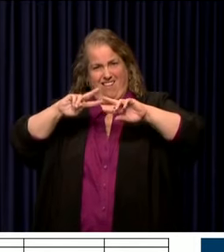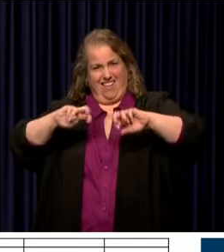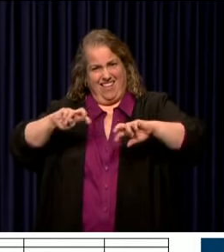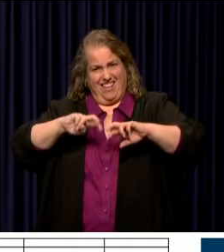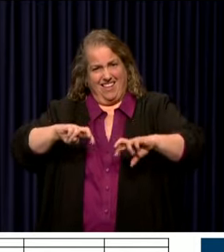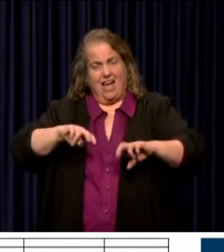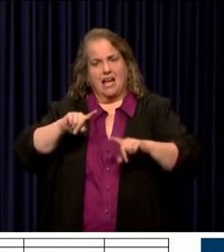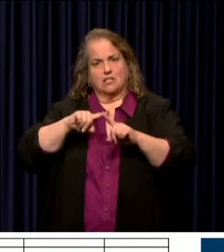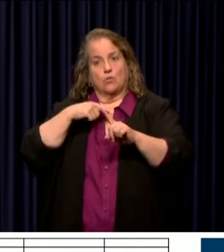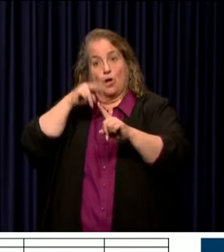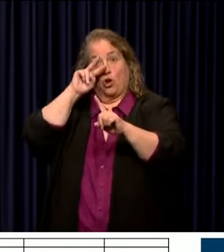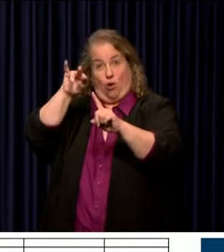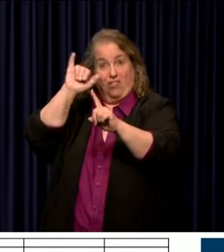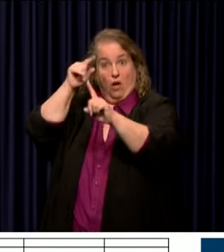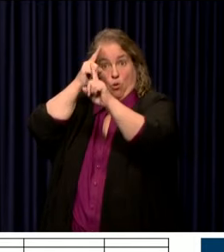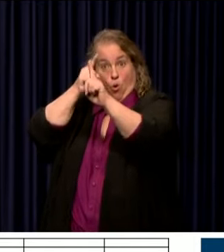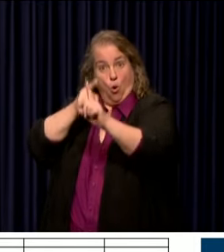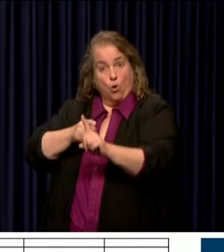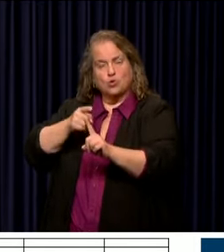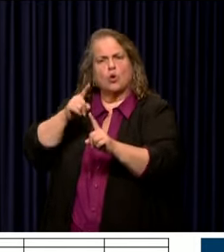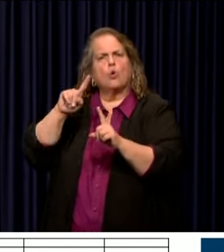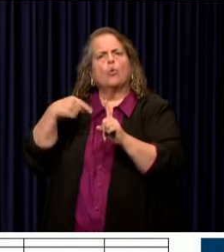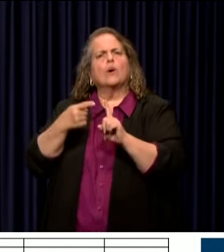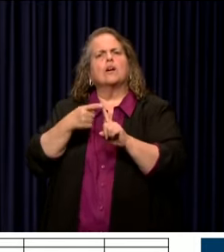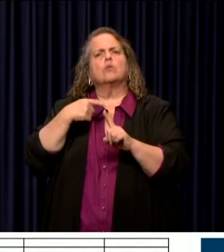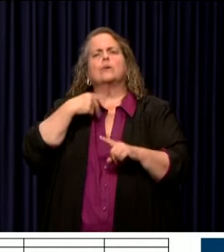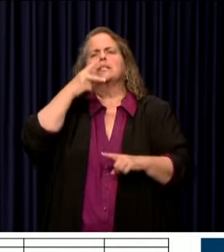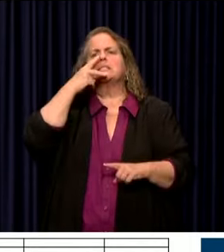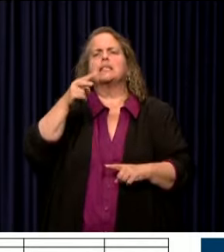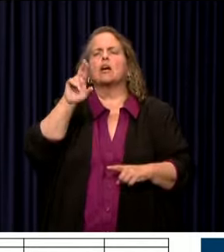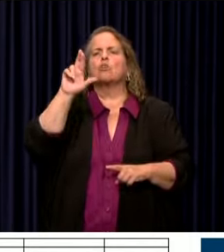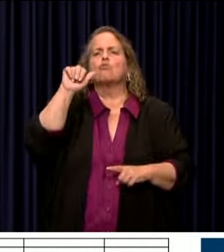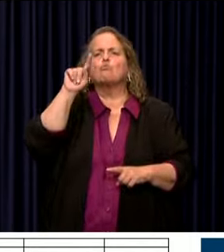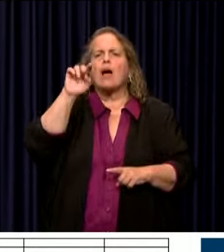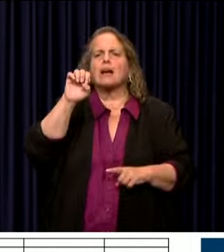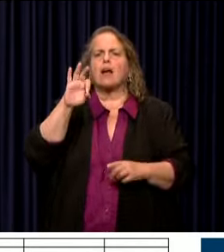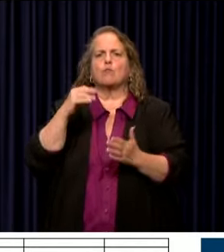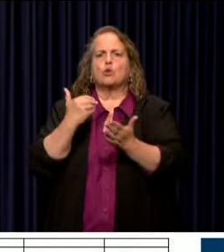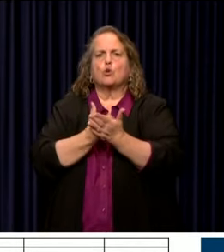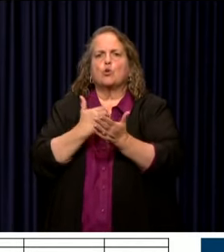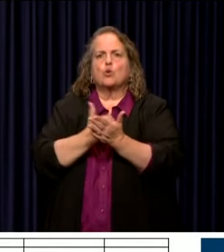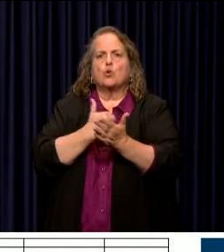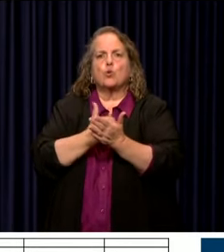INNATE MINUTE, AND LET'S MAKE SURE THAT WE DON'T LET THAT